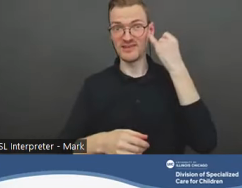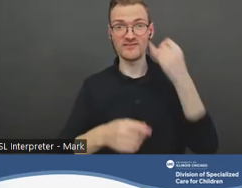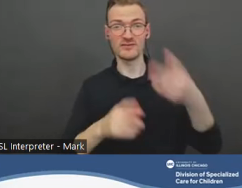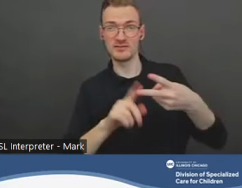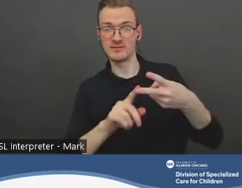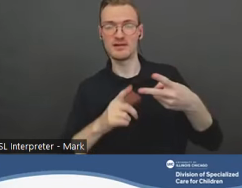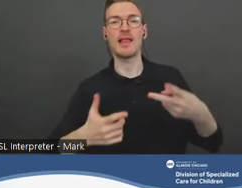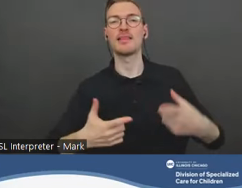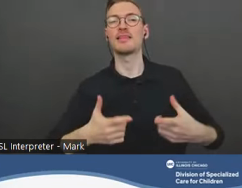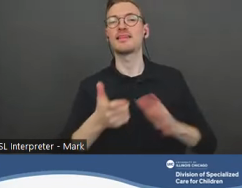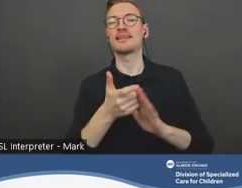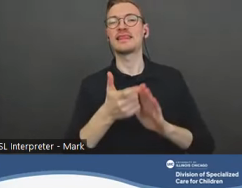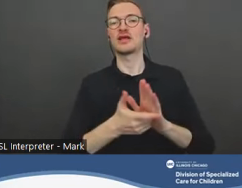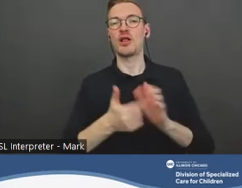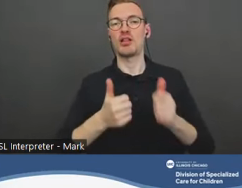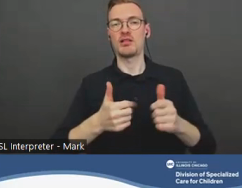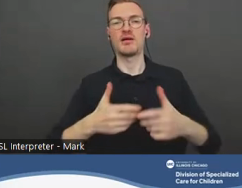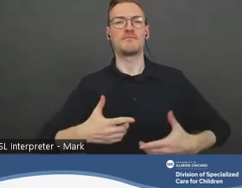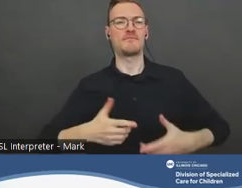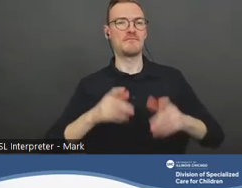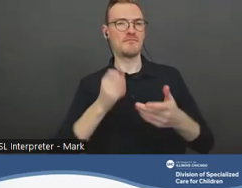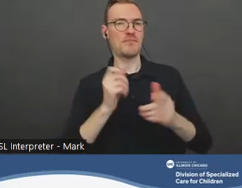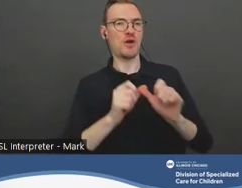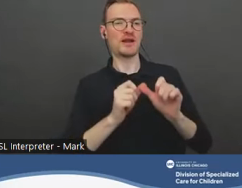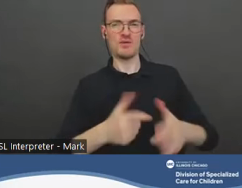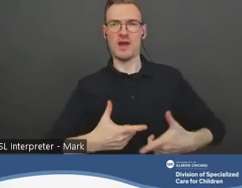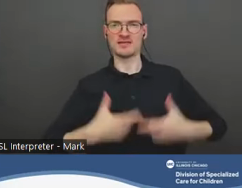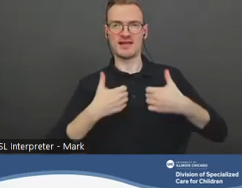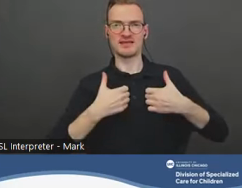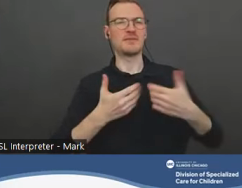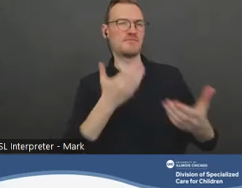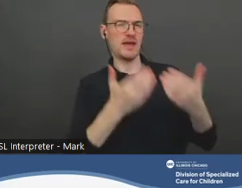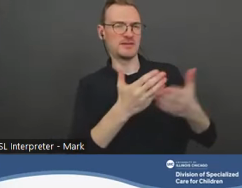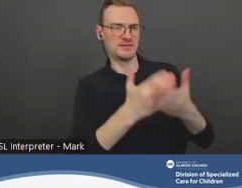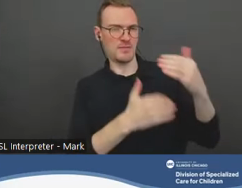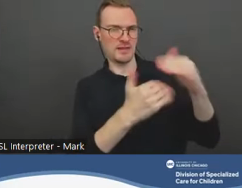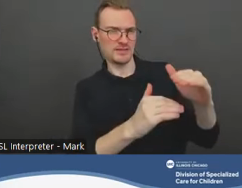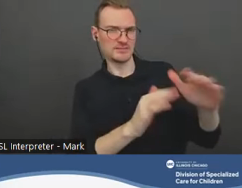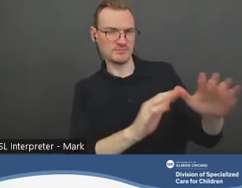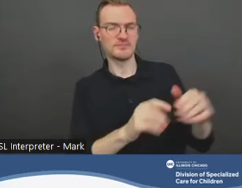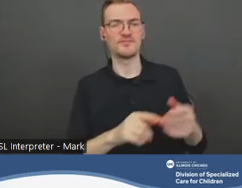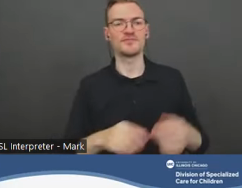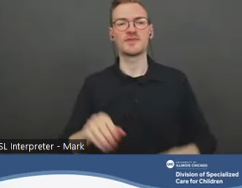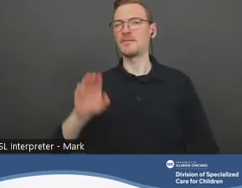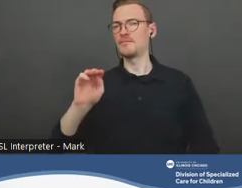your Medicare plan, we generally think about Medicare as being something for the elderly or